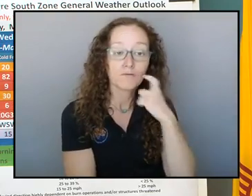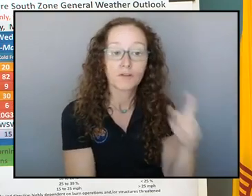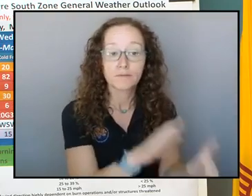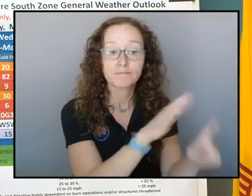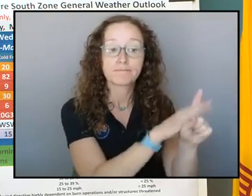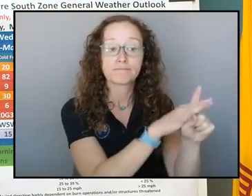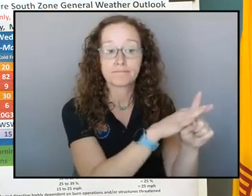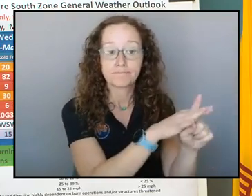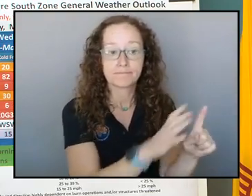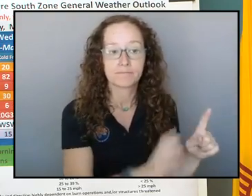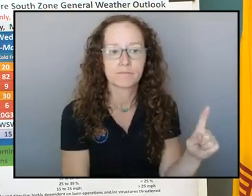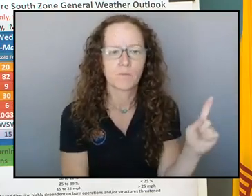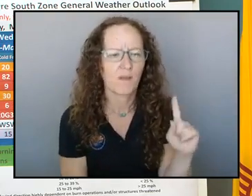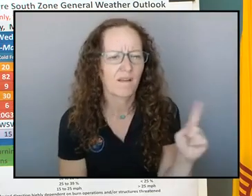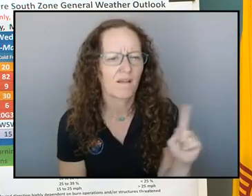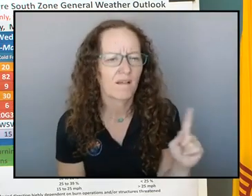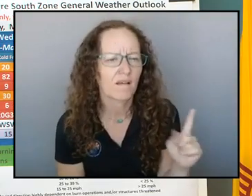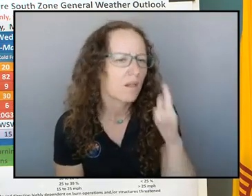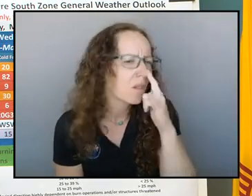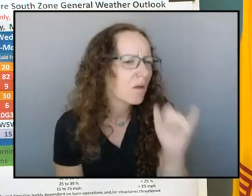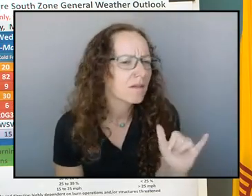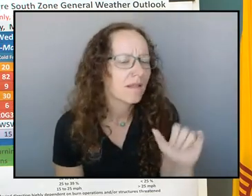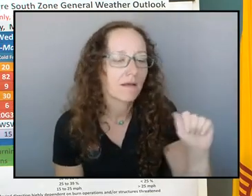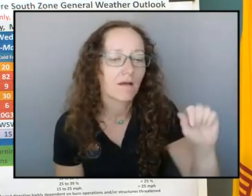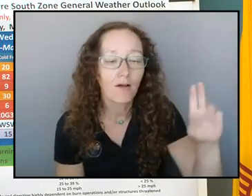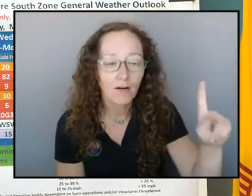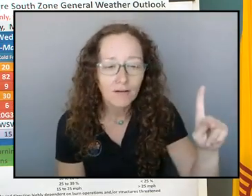That looks like Arkansas. It's getting some action in that